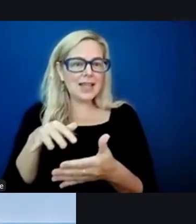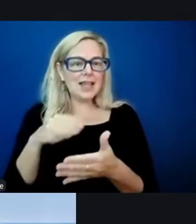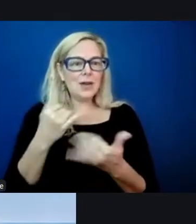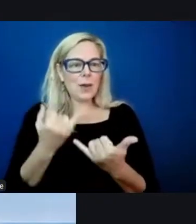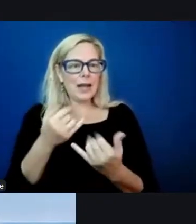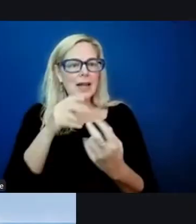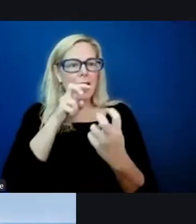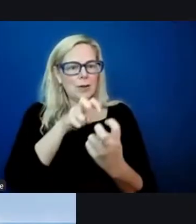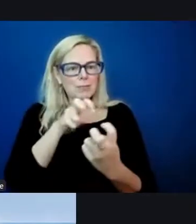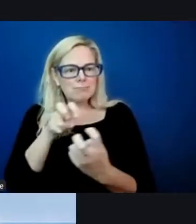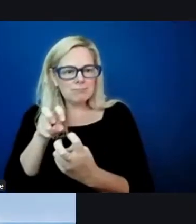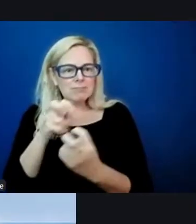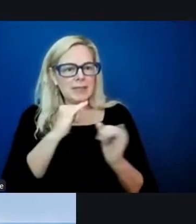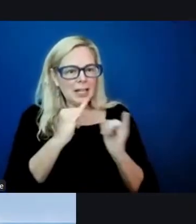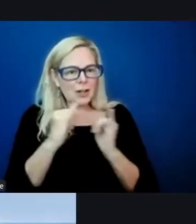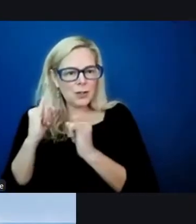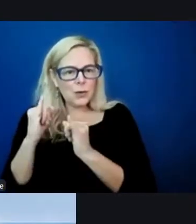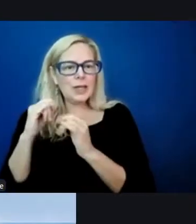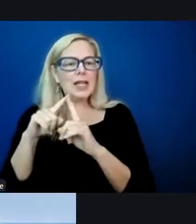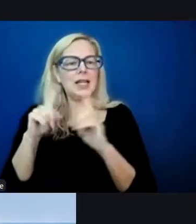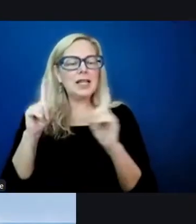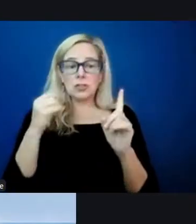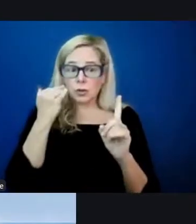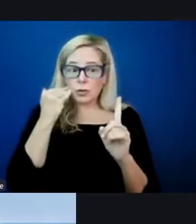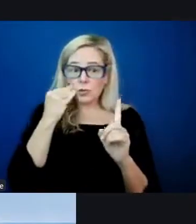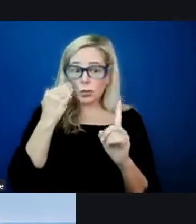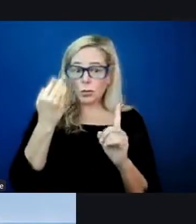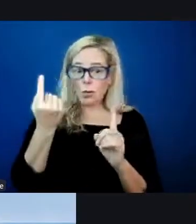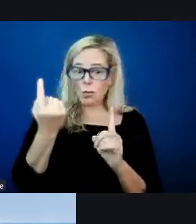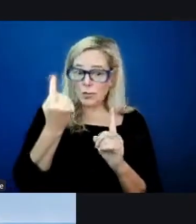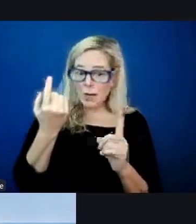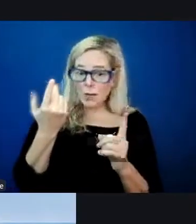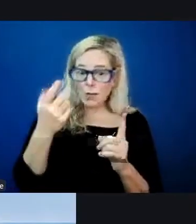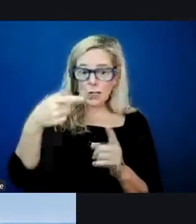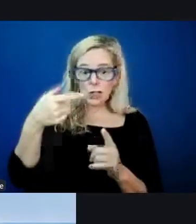so if anyone knows of anyone that is GSM and has diabetes,